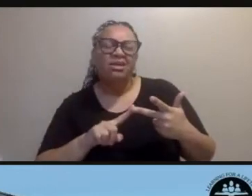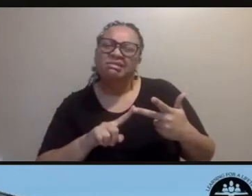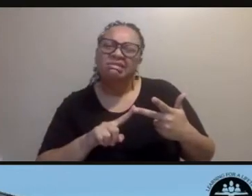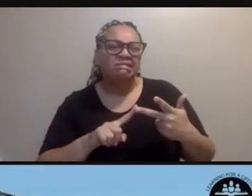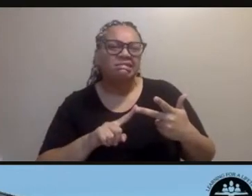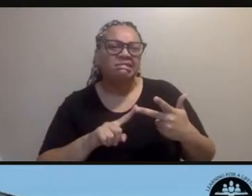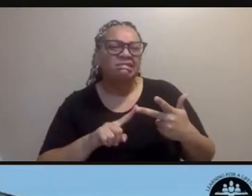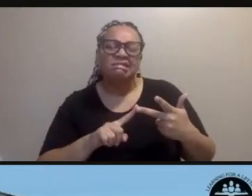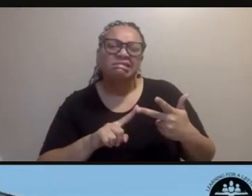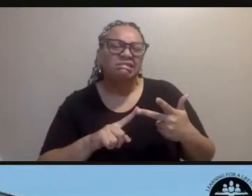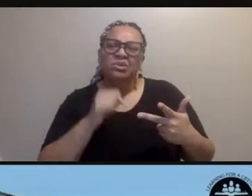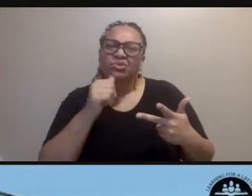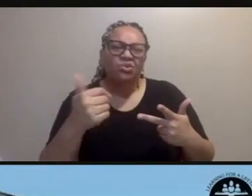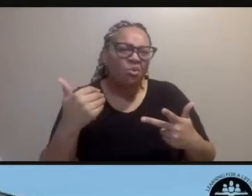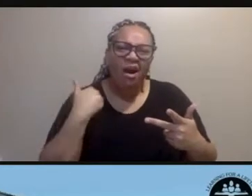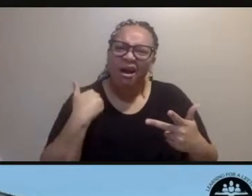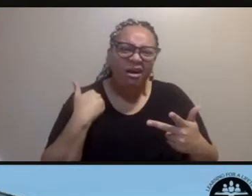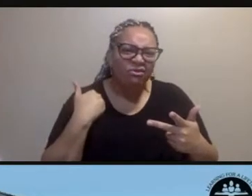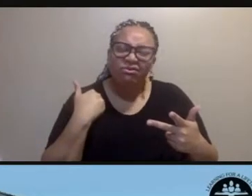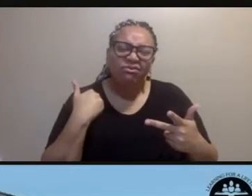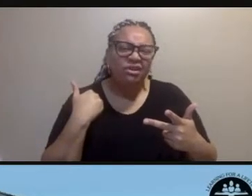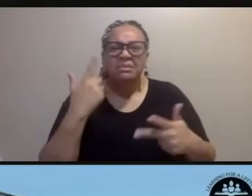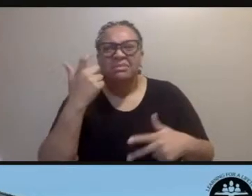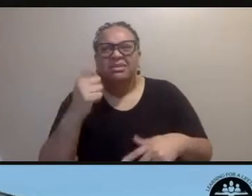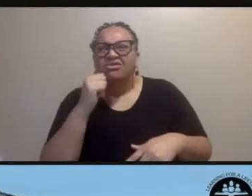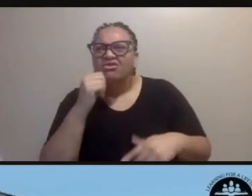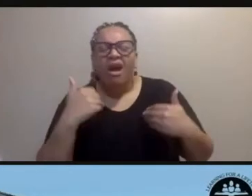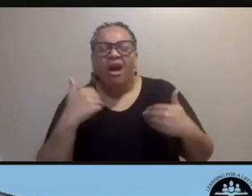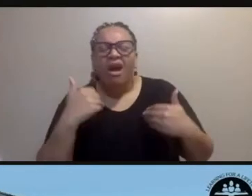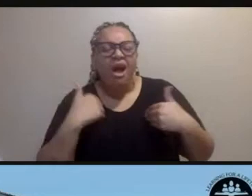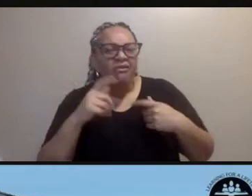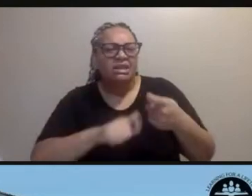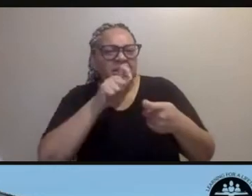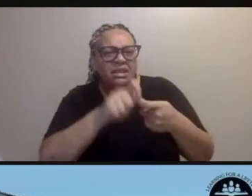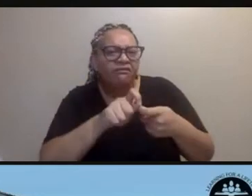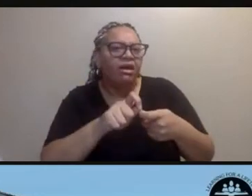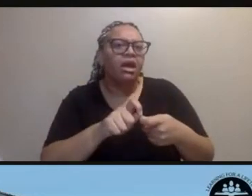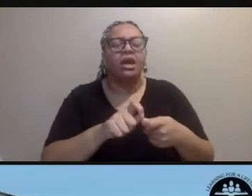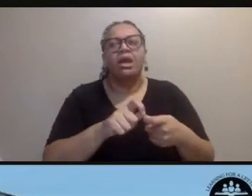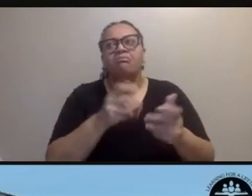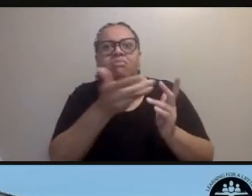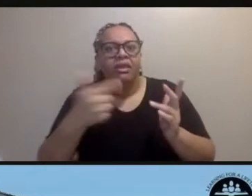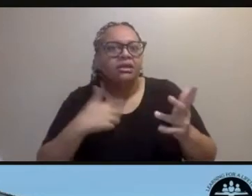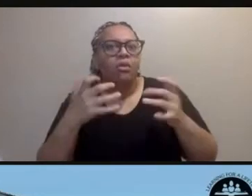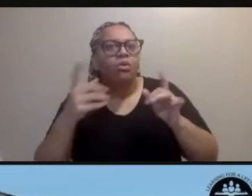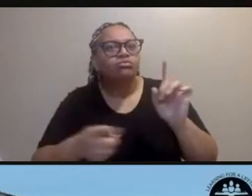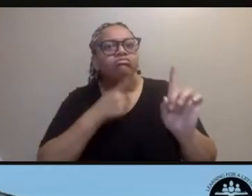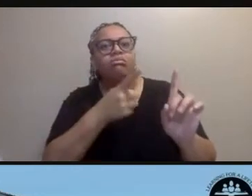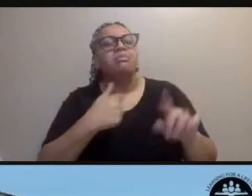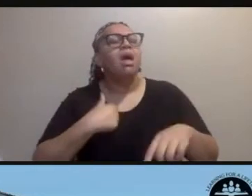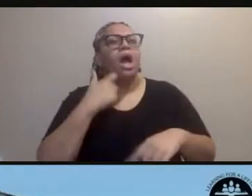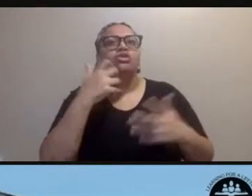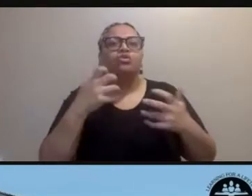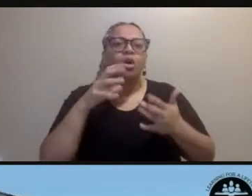THE FUTURE.